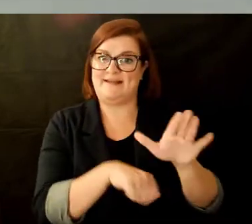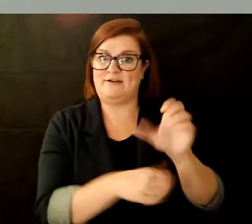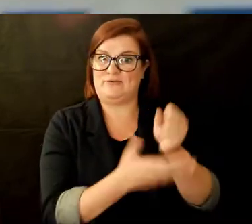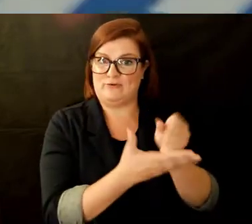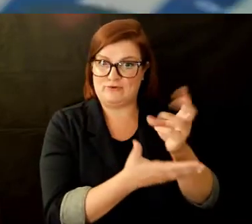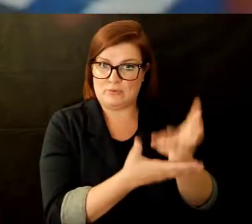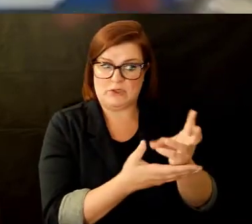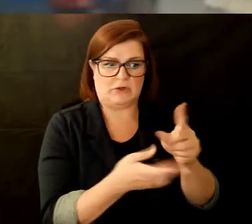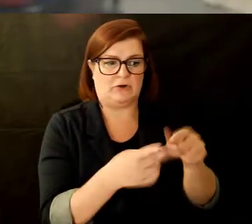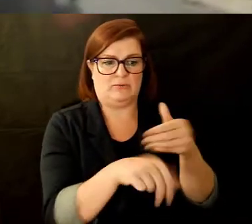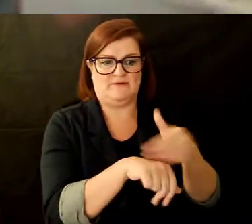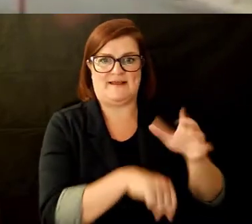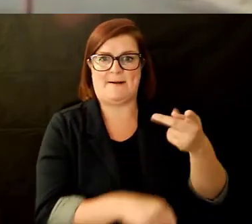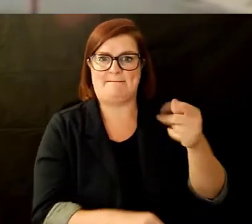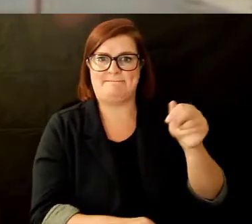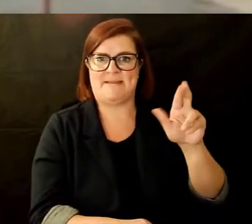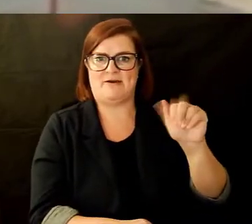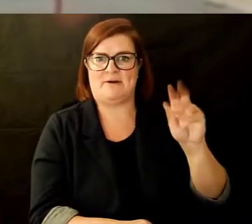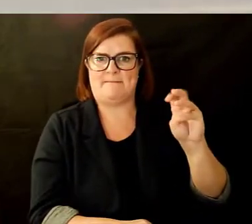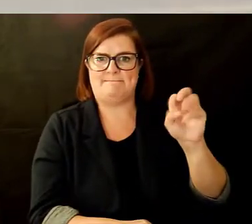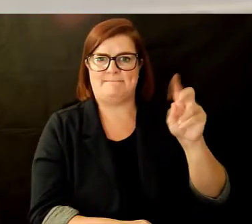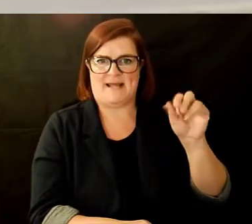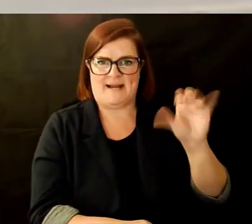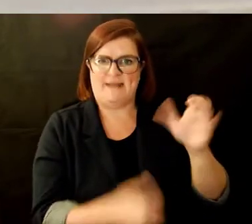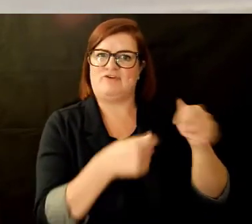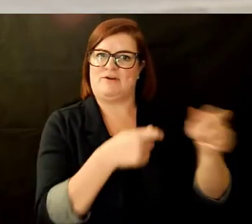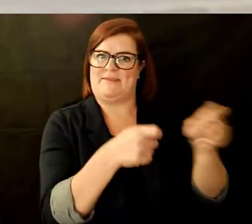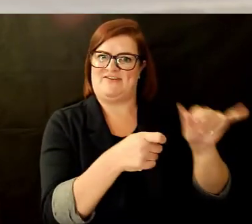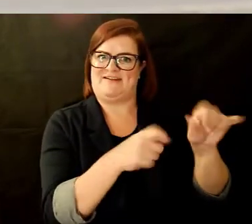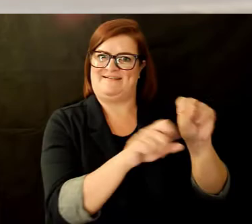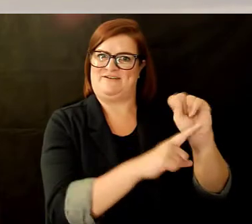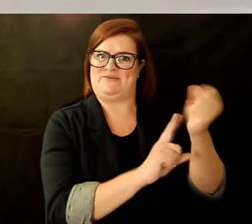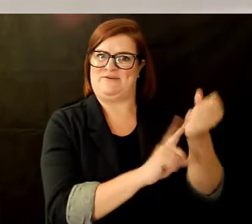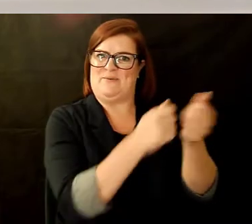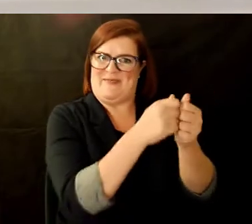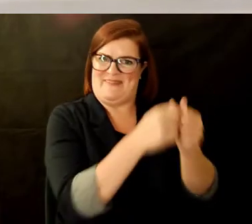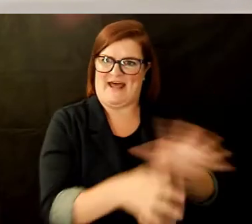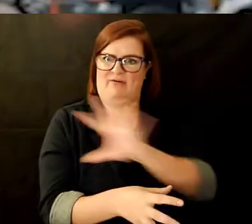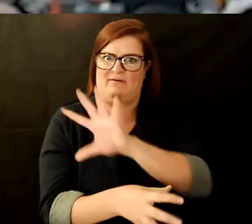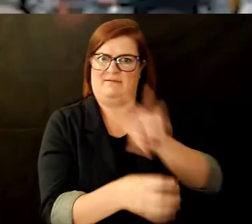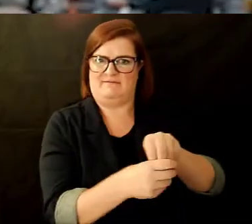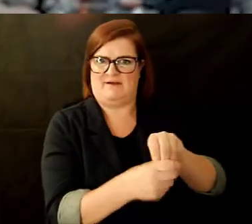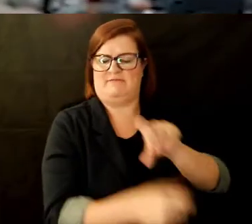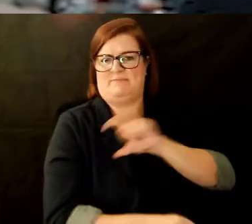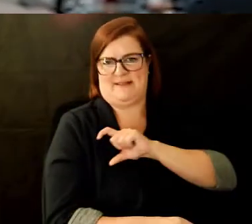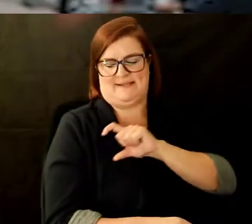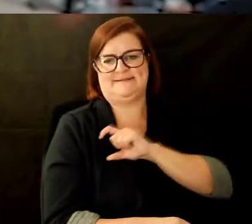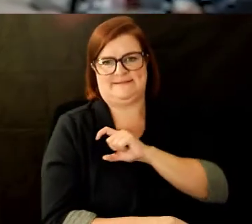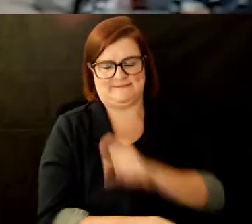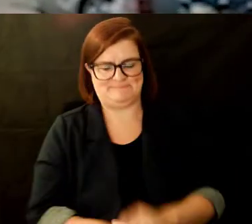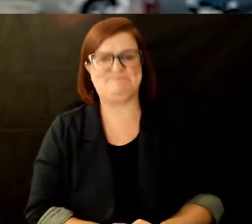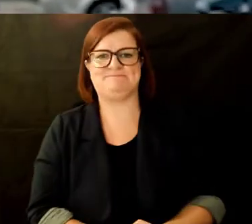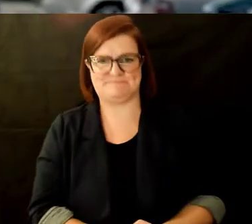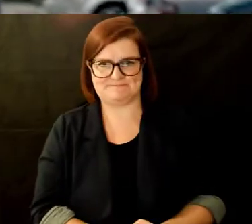let's send a paramedic, and let's see if we can't manage that situation without having to introduce a badge to the situation.